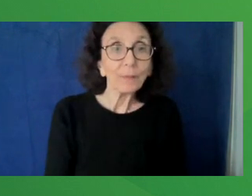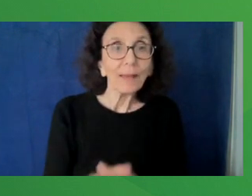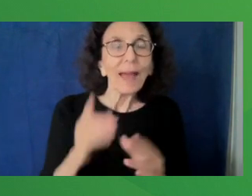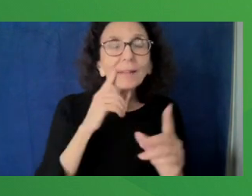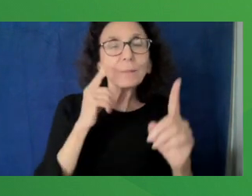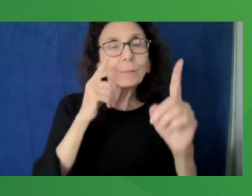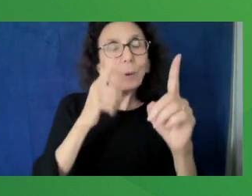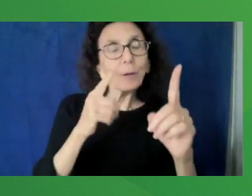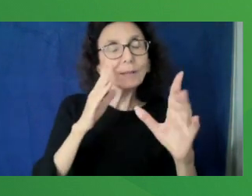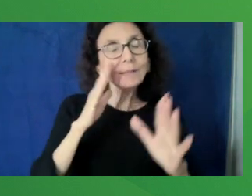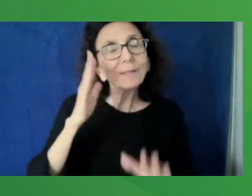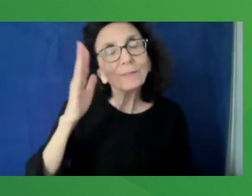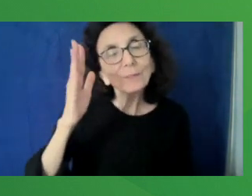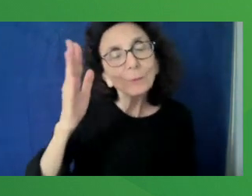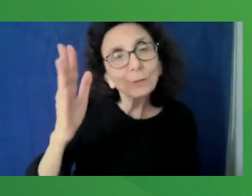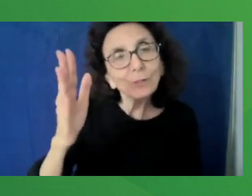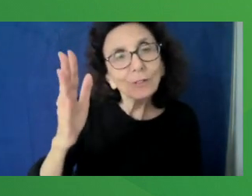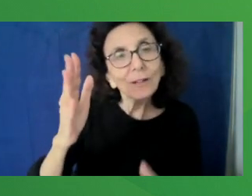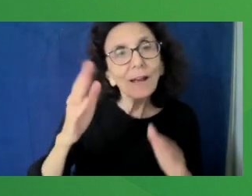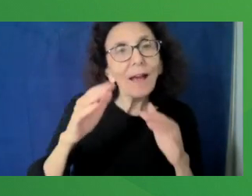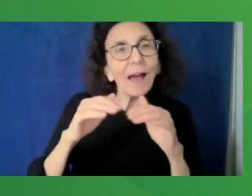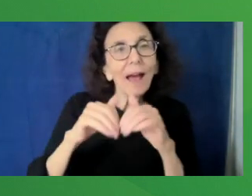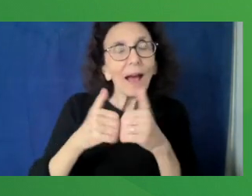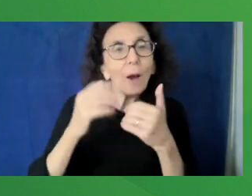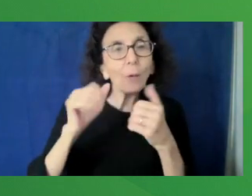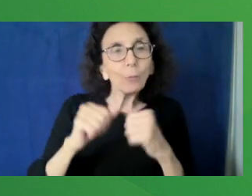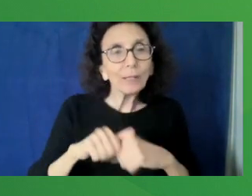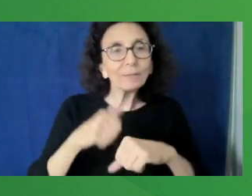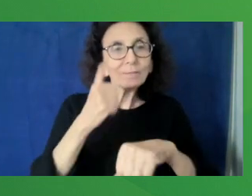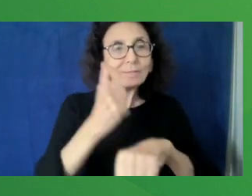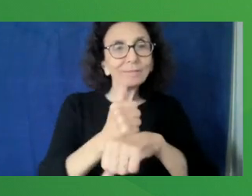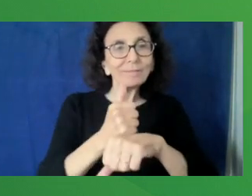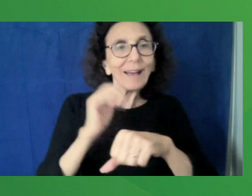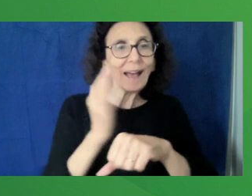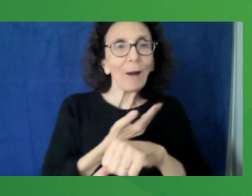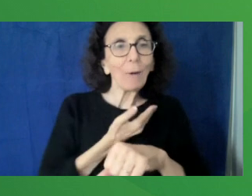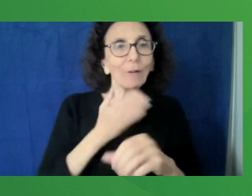we need to do to accomplish the future that we want, they make a really amazing